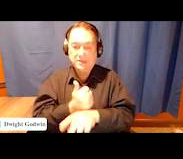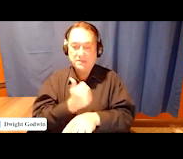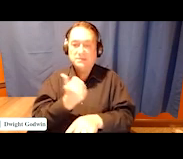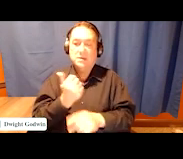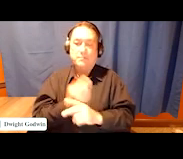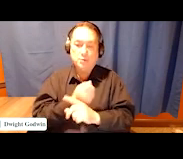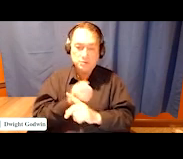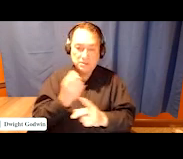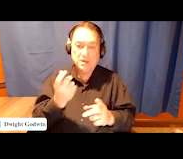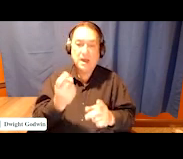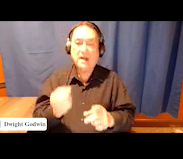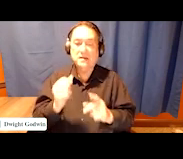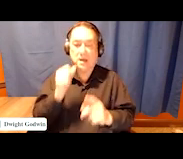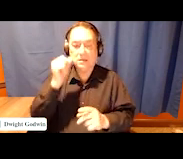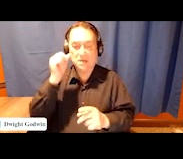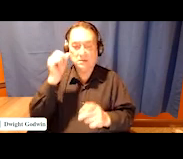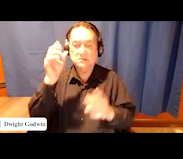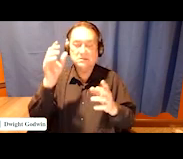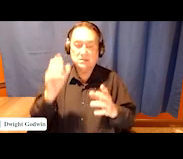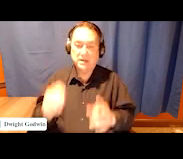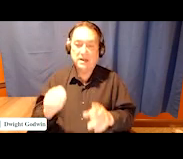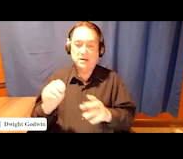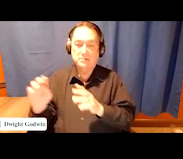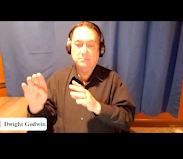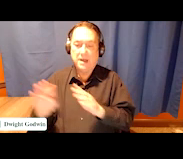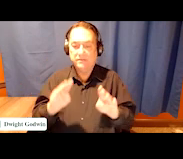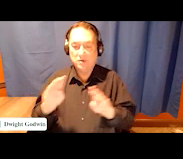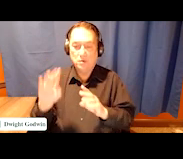and adults in behavioral health crisis. So that relationship that was already happening